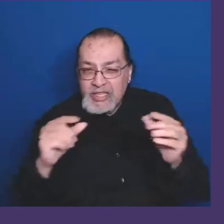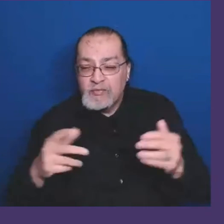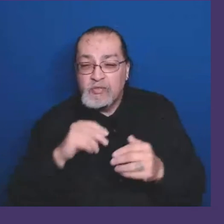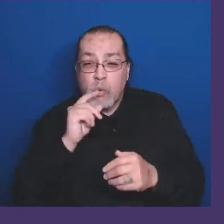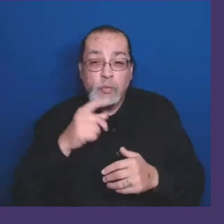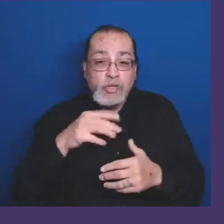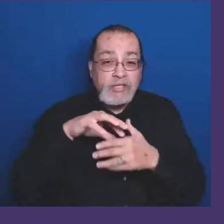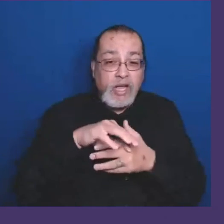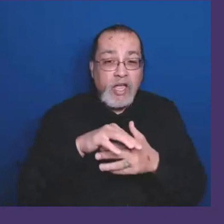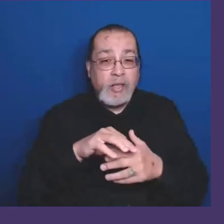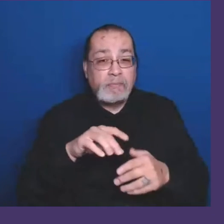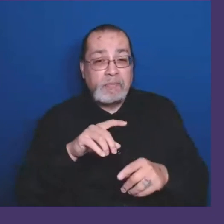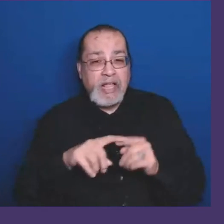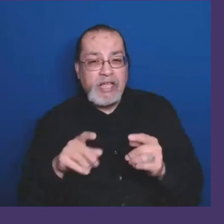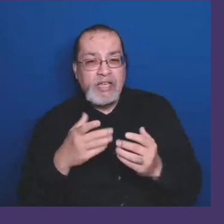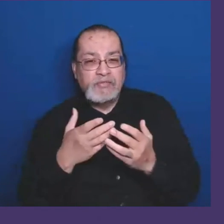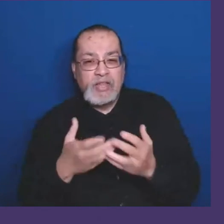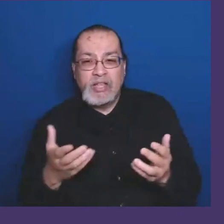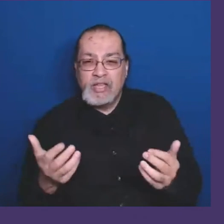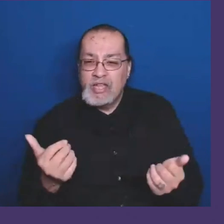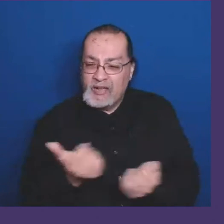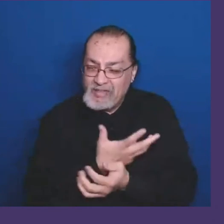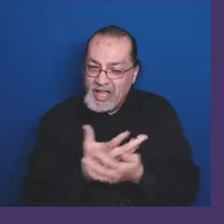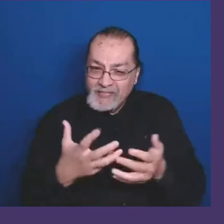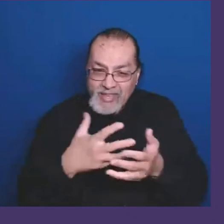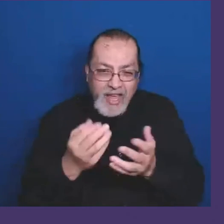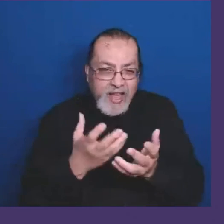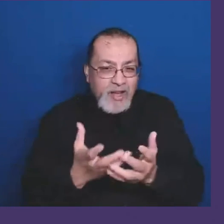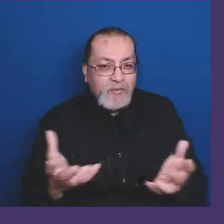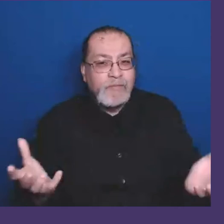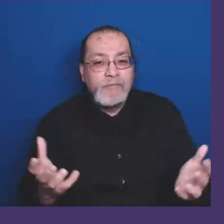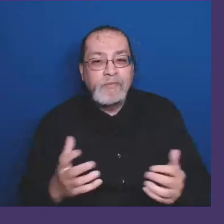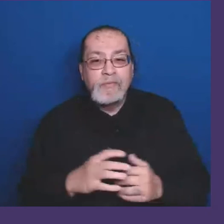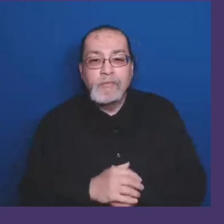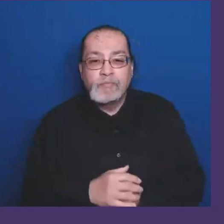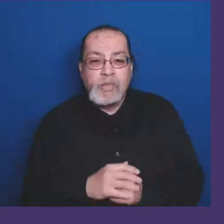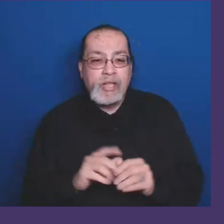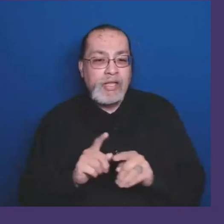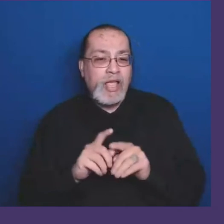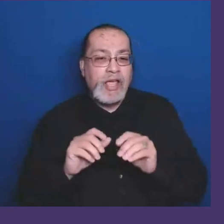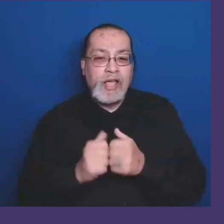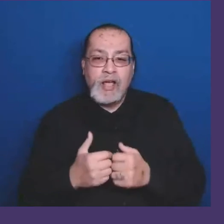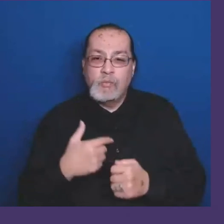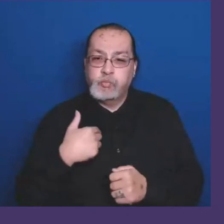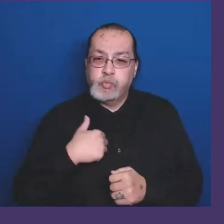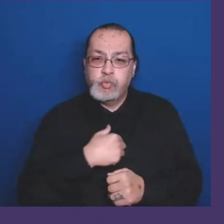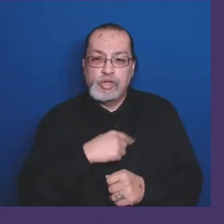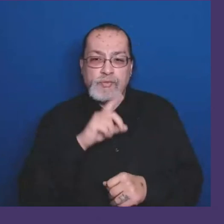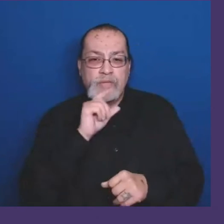but also how we put it out there. That's really the magic and where it comes from.